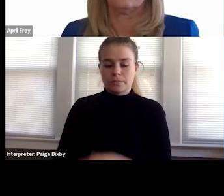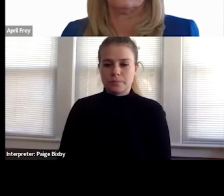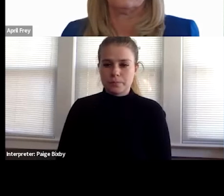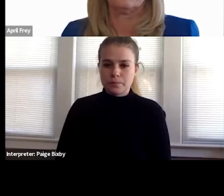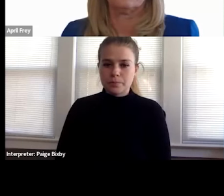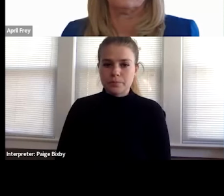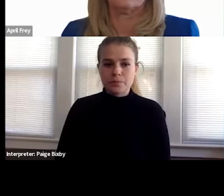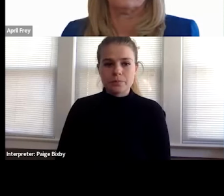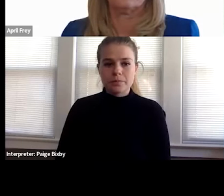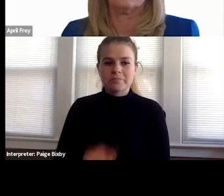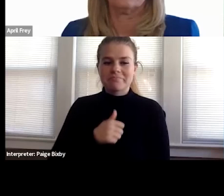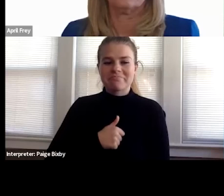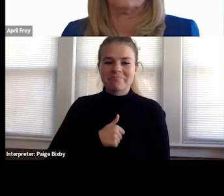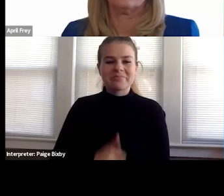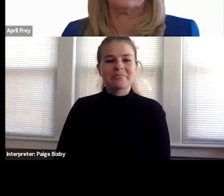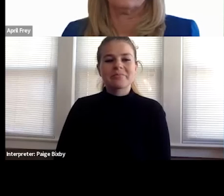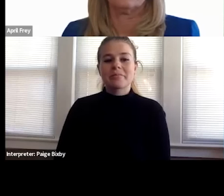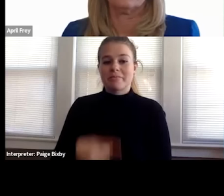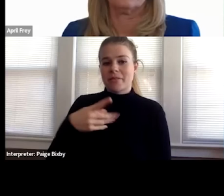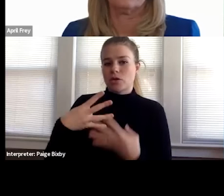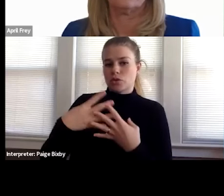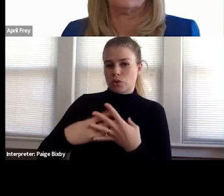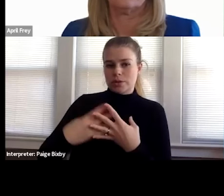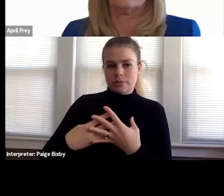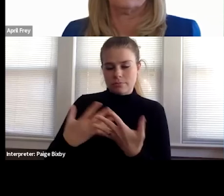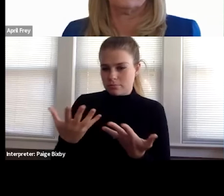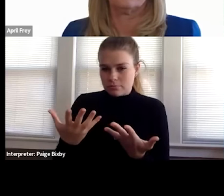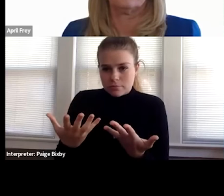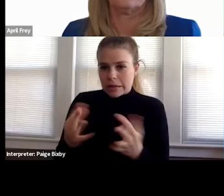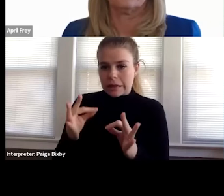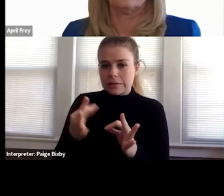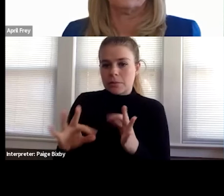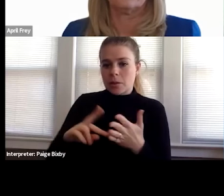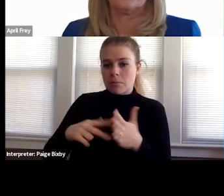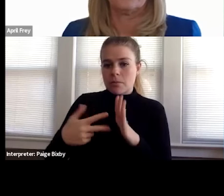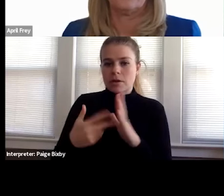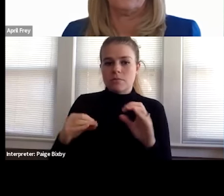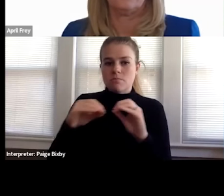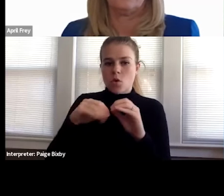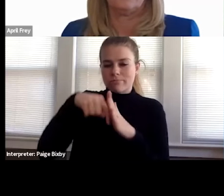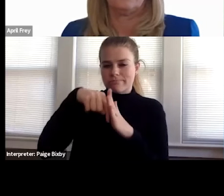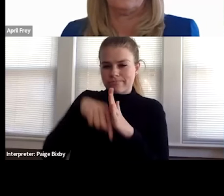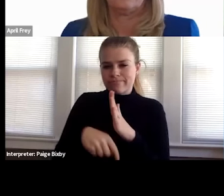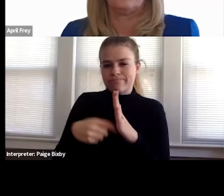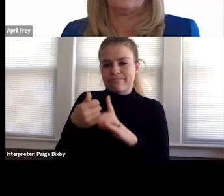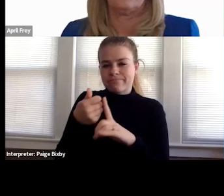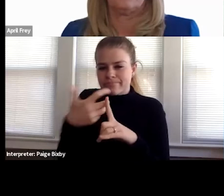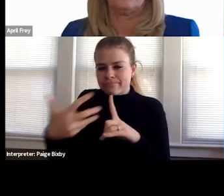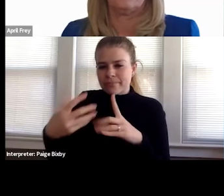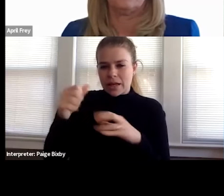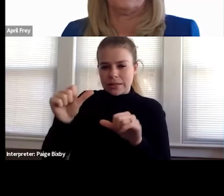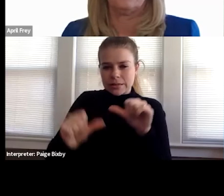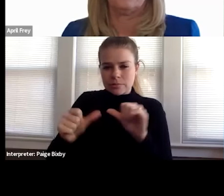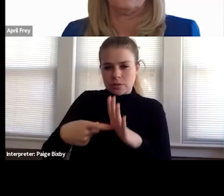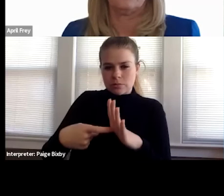There we go, sorry about that. If we say screening, it's just that. All it is saying that it is more in-depth assessment than needed. Some of the most common screening tools